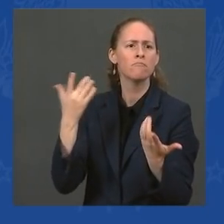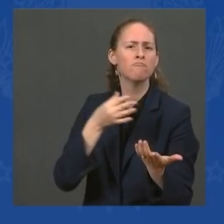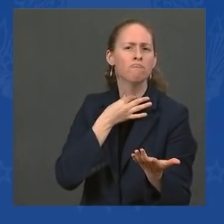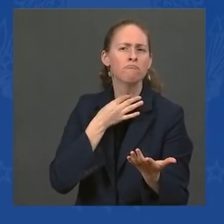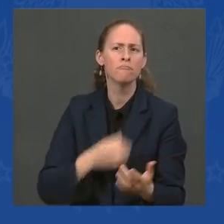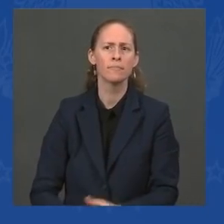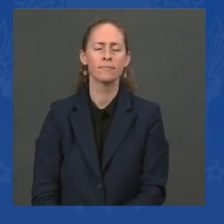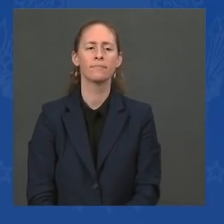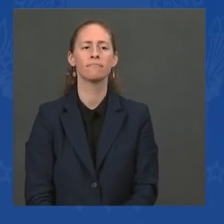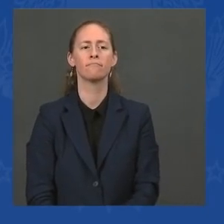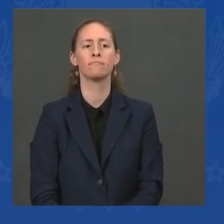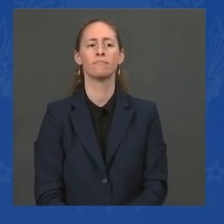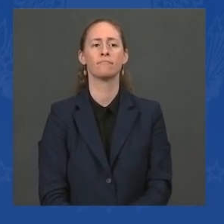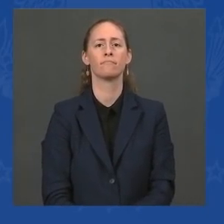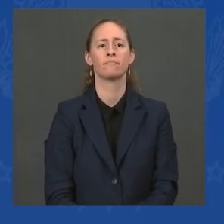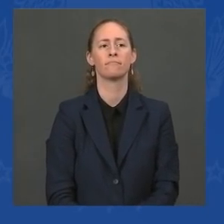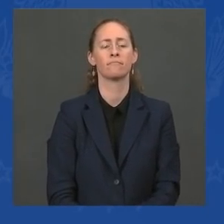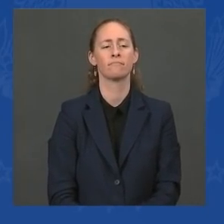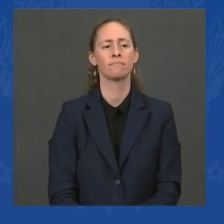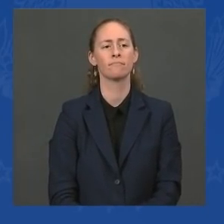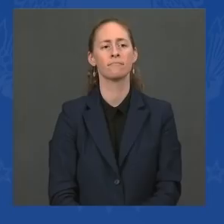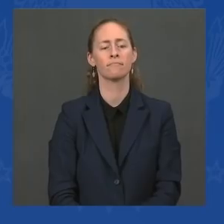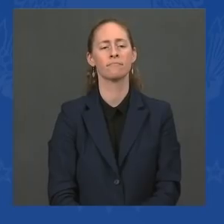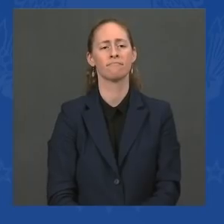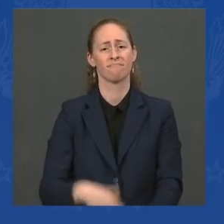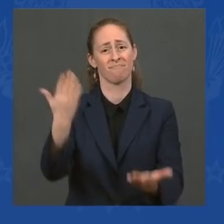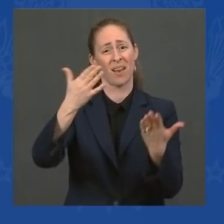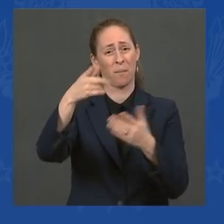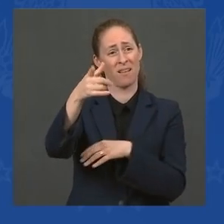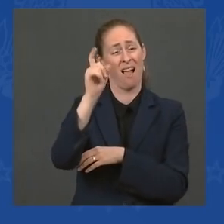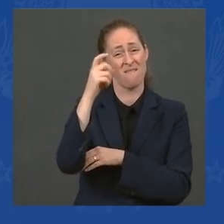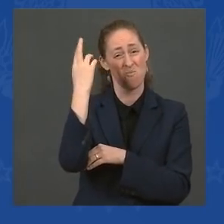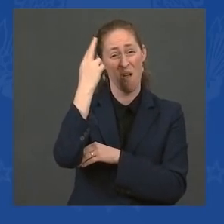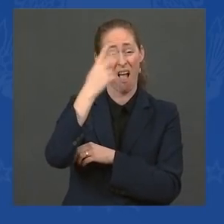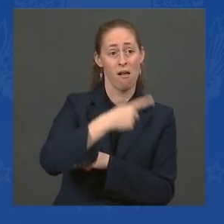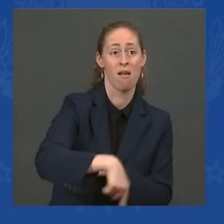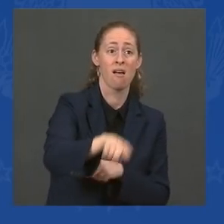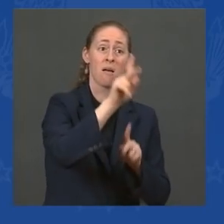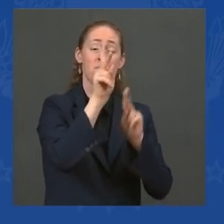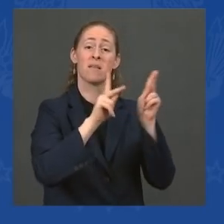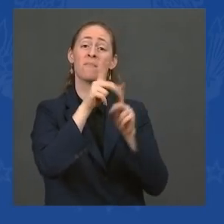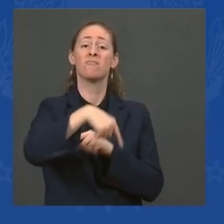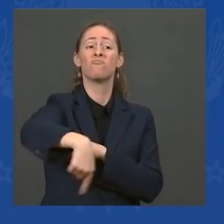that well over half of the adult Americans have money in the stock market, either directly or indirectly.